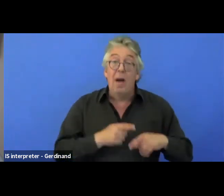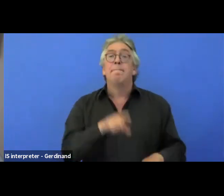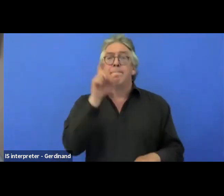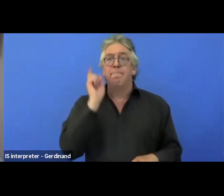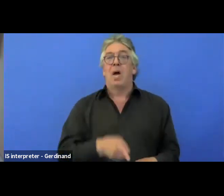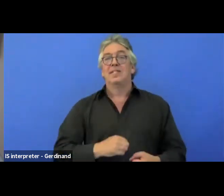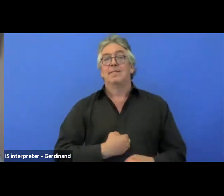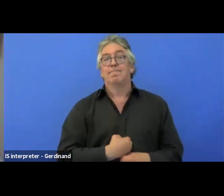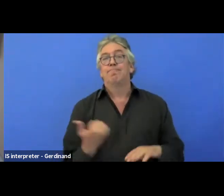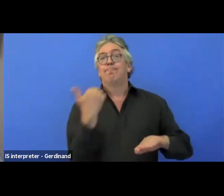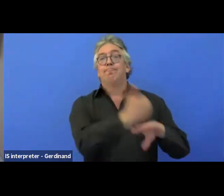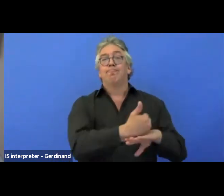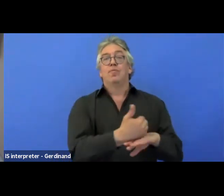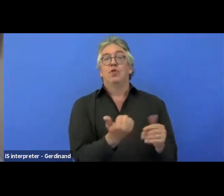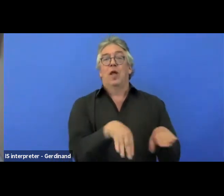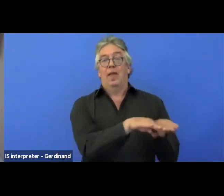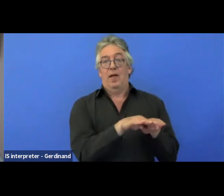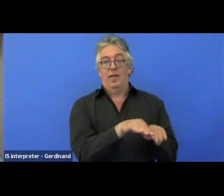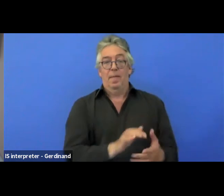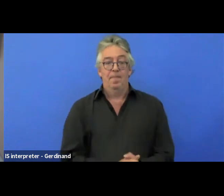The standardisation request is a precondition